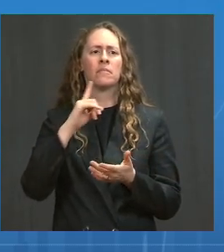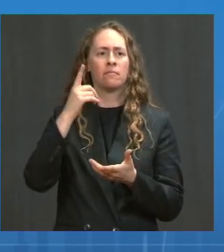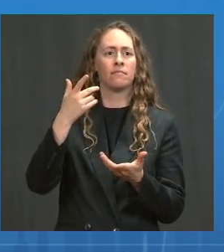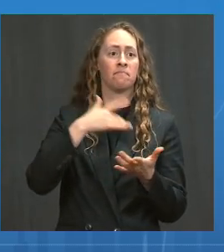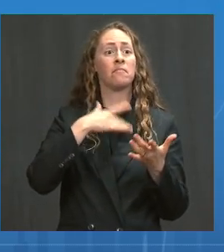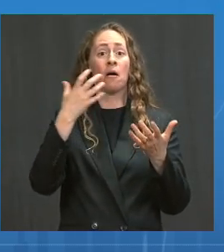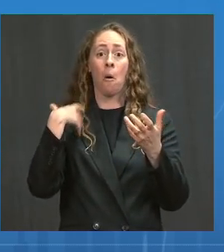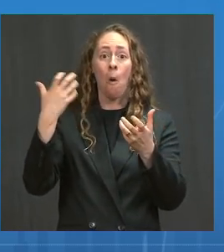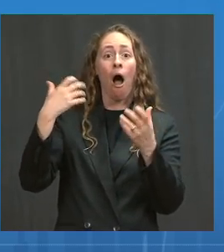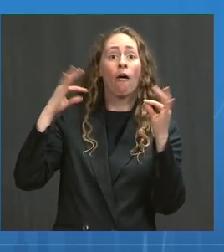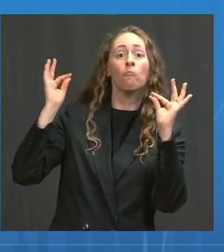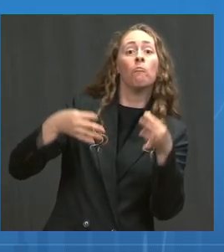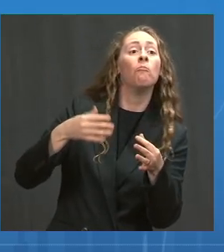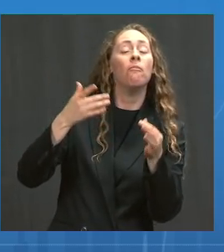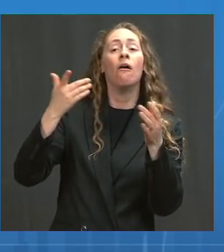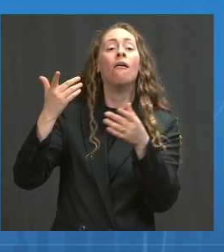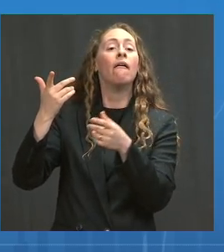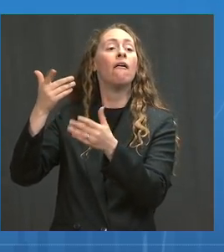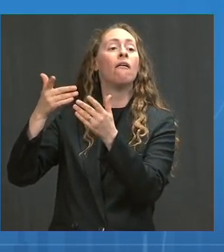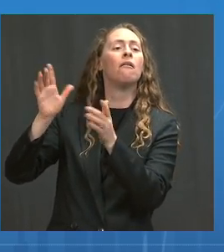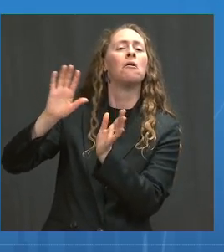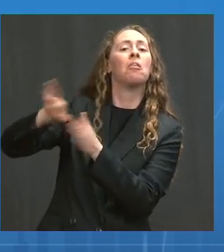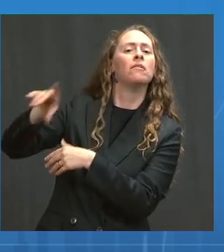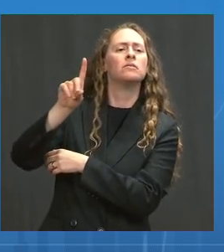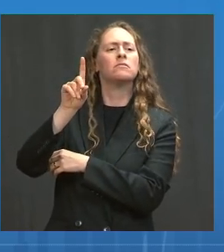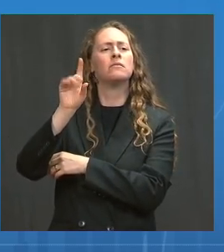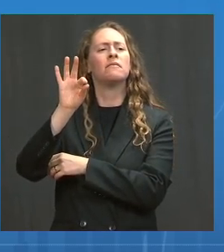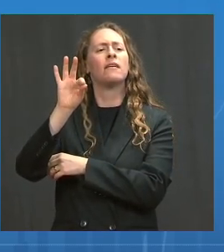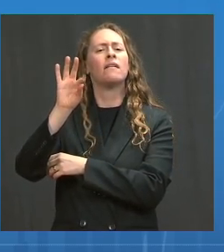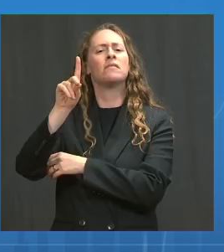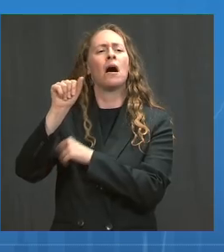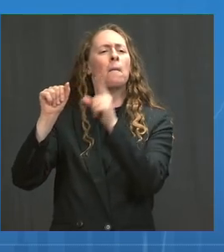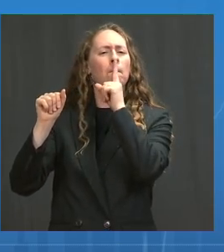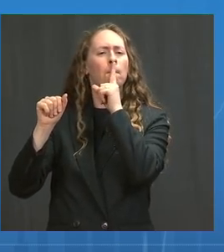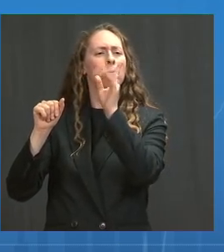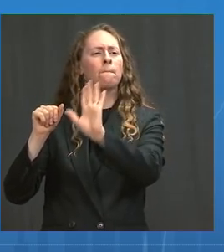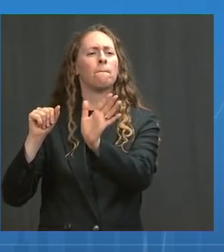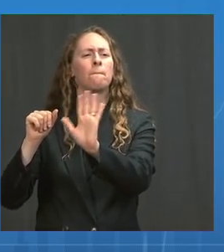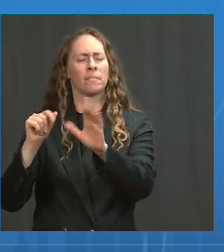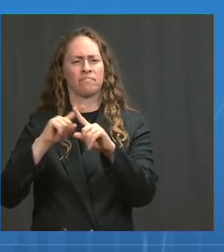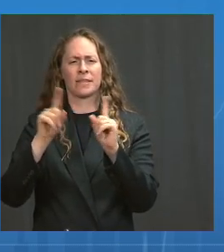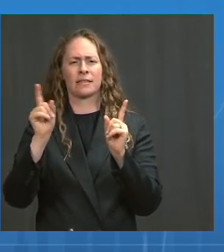but it would really be a most unusual situation not to see this get full approval.